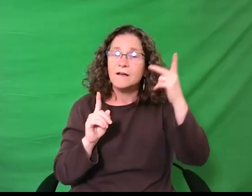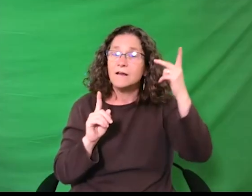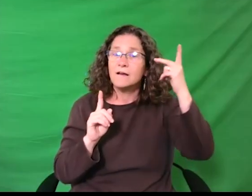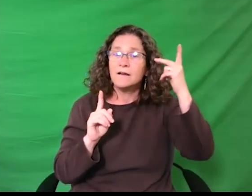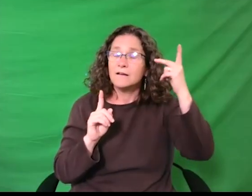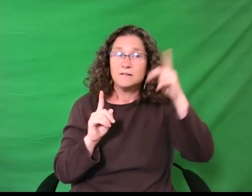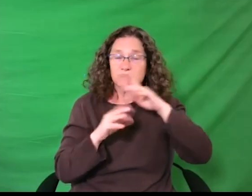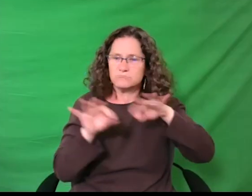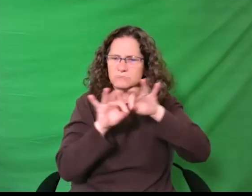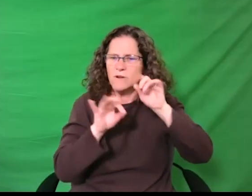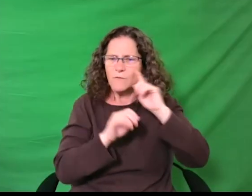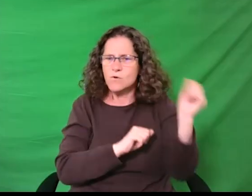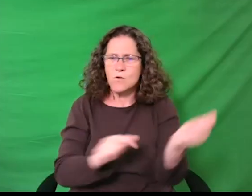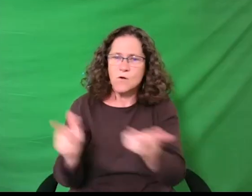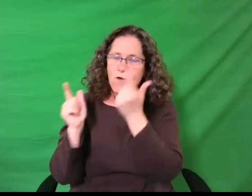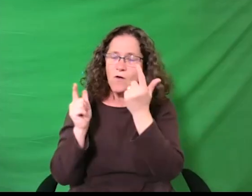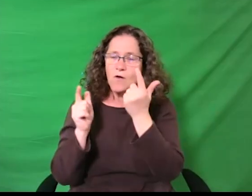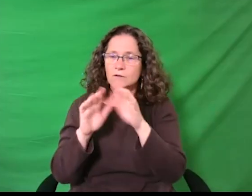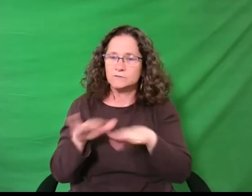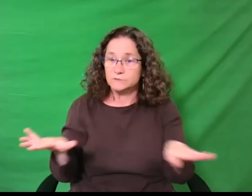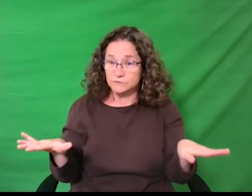those who may have literacy difficulties.